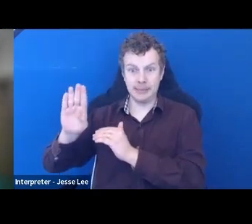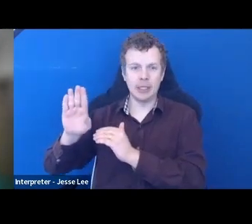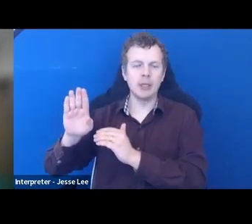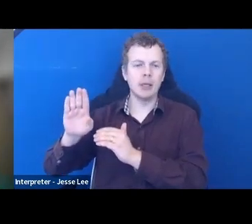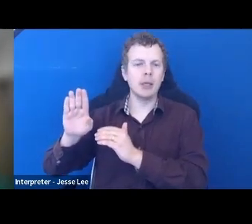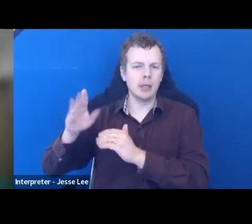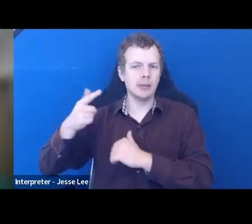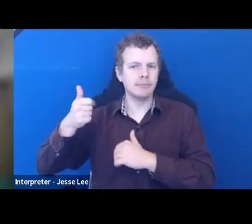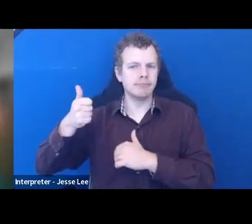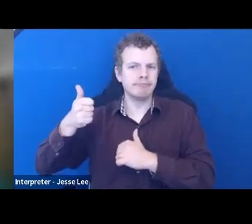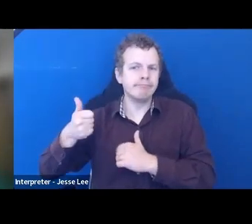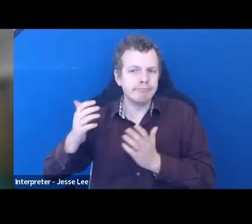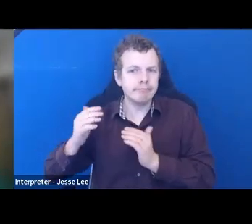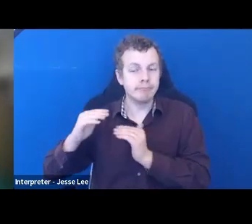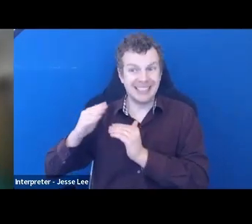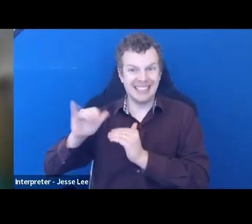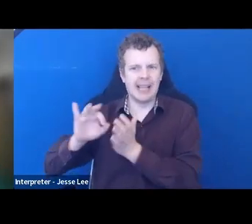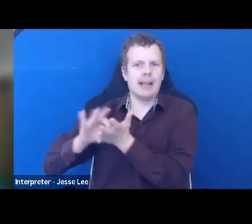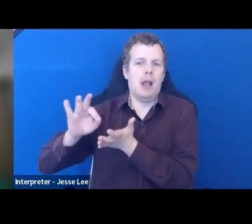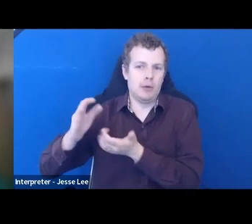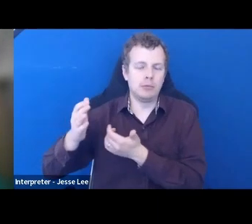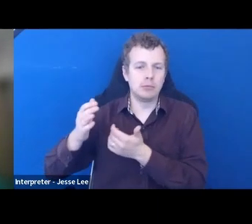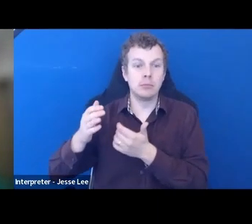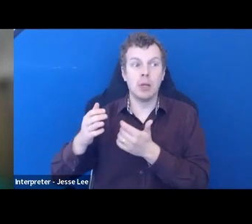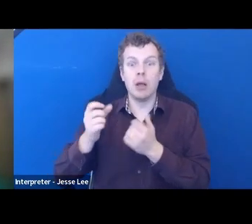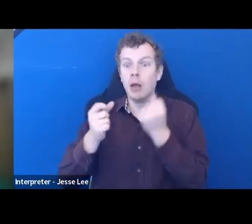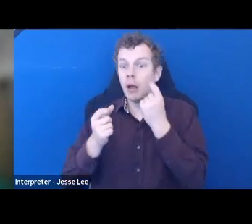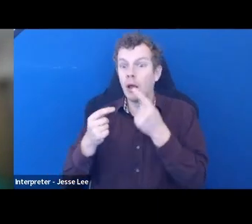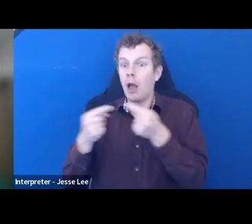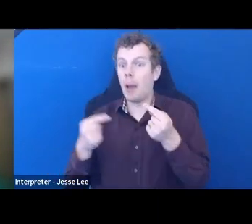With the addition of normal hearing in that opposite ear.